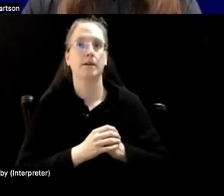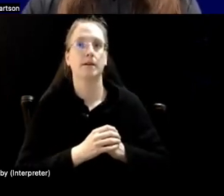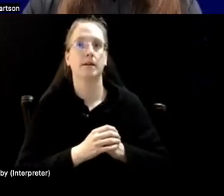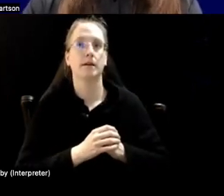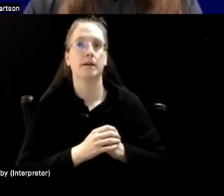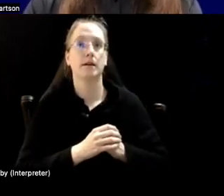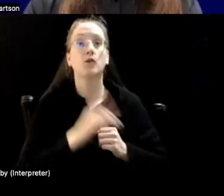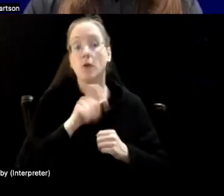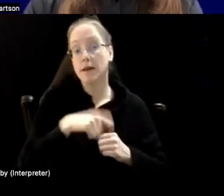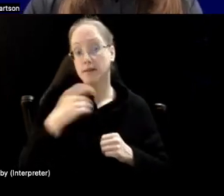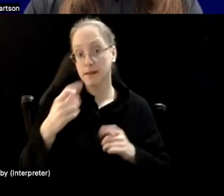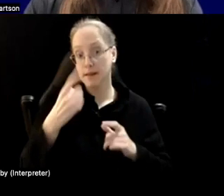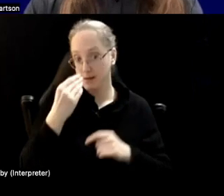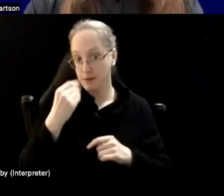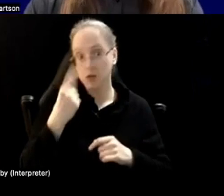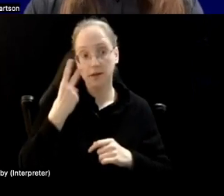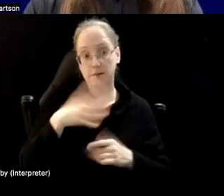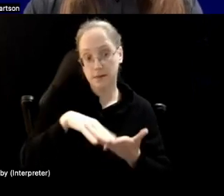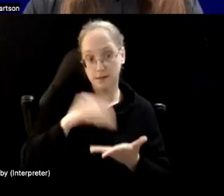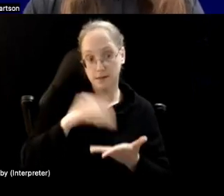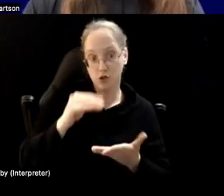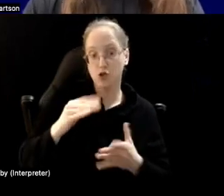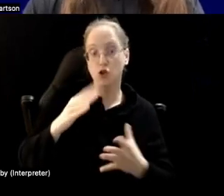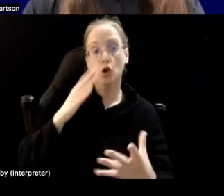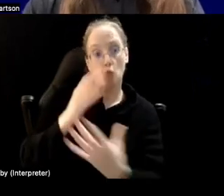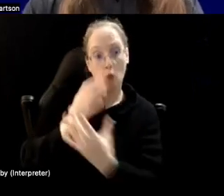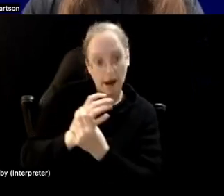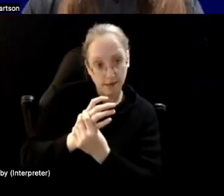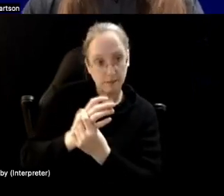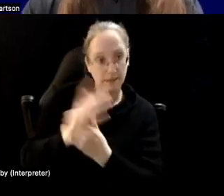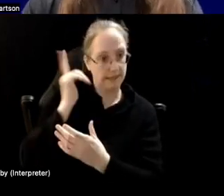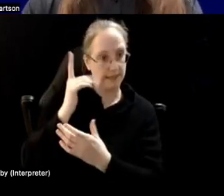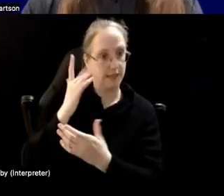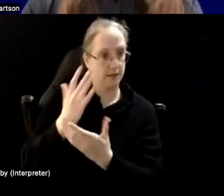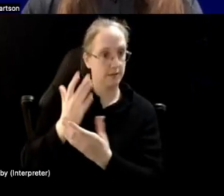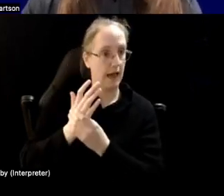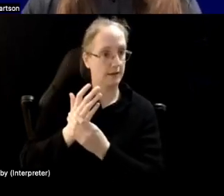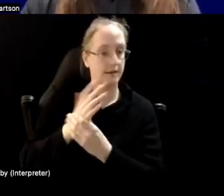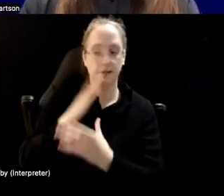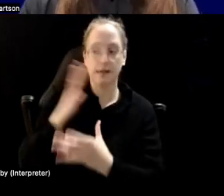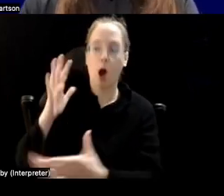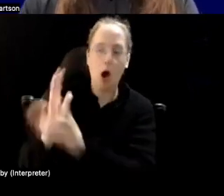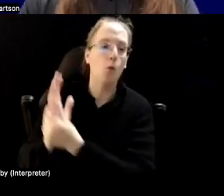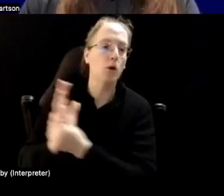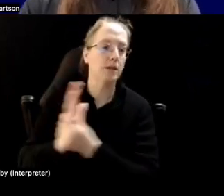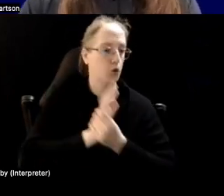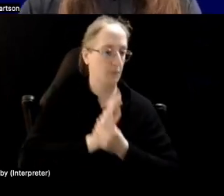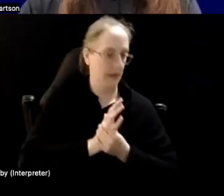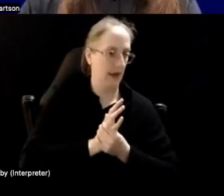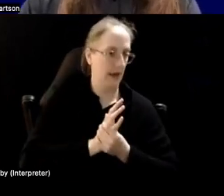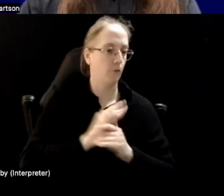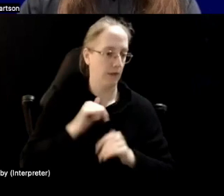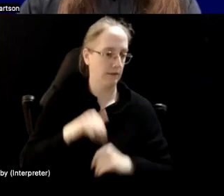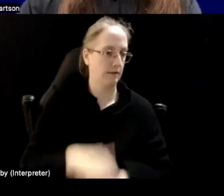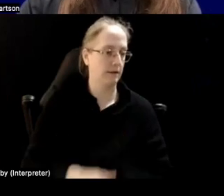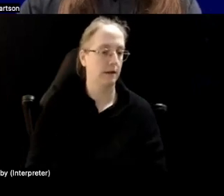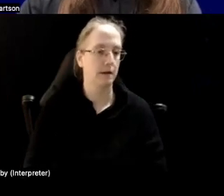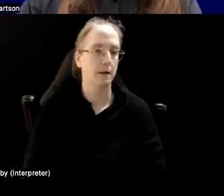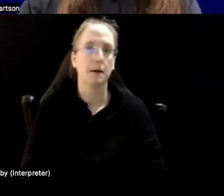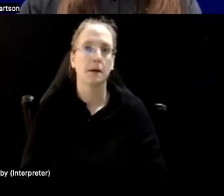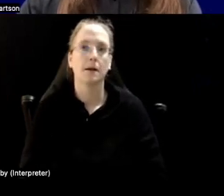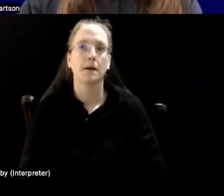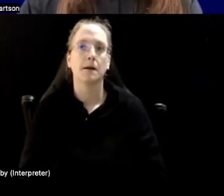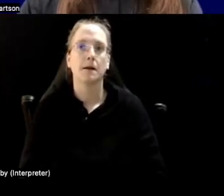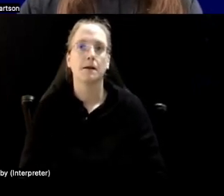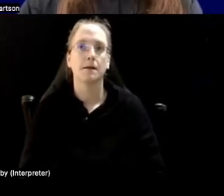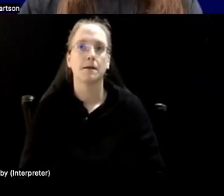the teacher's hand and says "Actually, I need your hand to be here in this interaction". So,